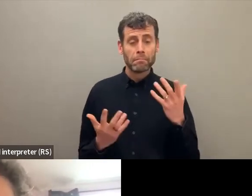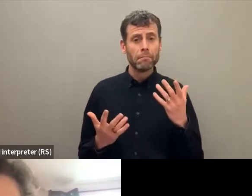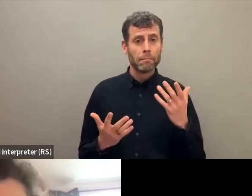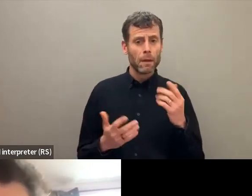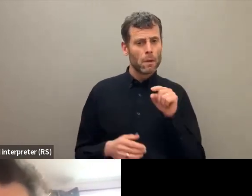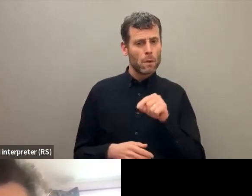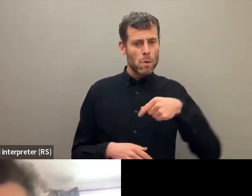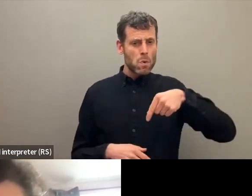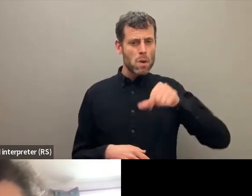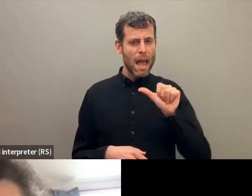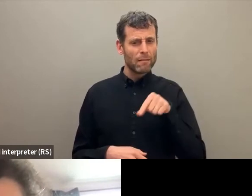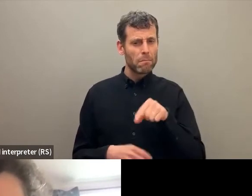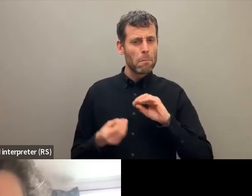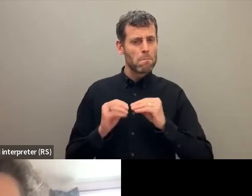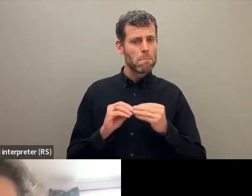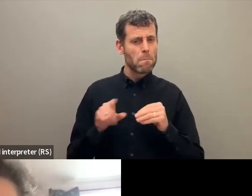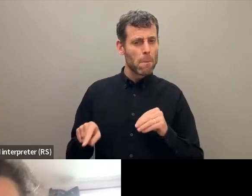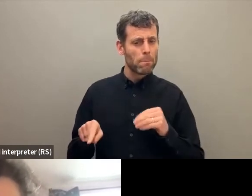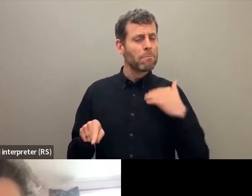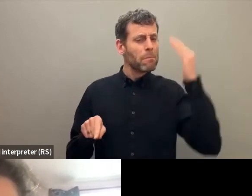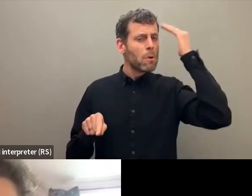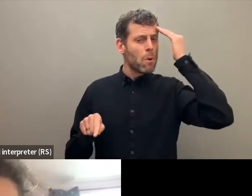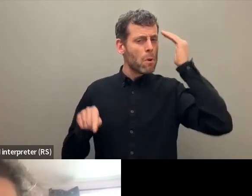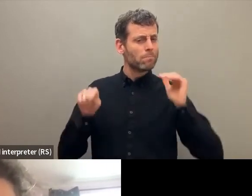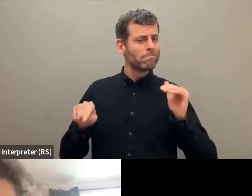Mohammed Ali Loutfy: Thank you Jennifer Thank you very much. Mohammed Ali Loutfy: you've raised excellent points on.